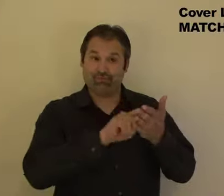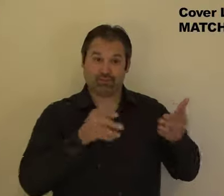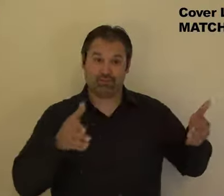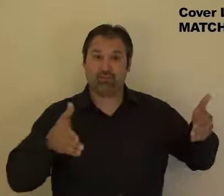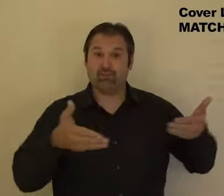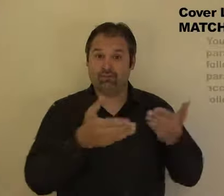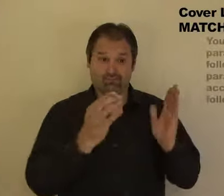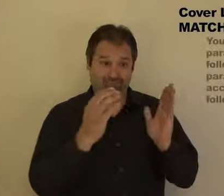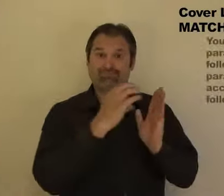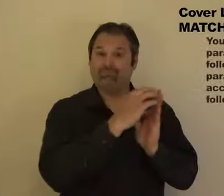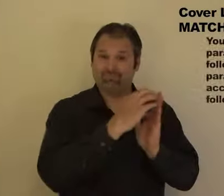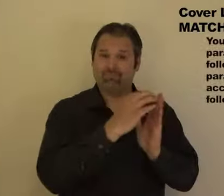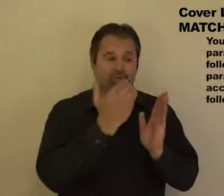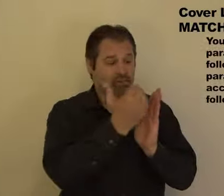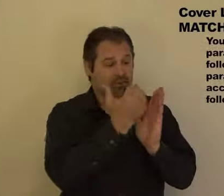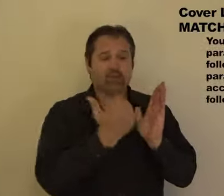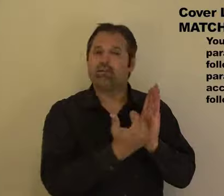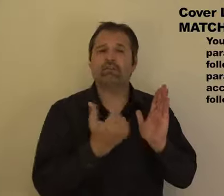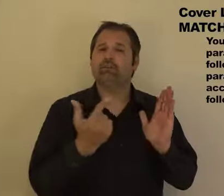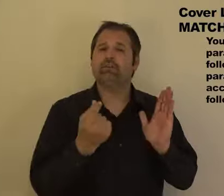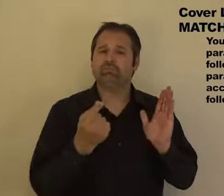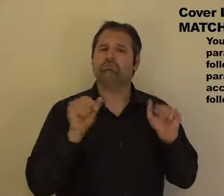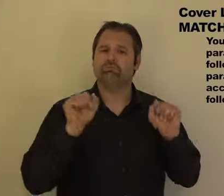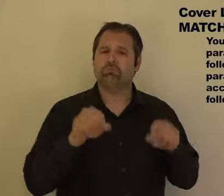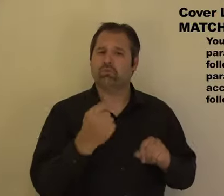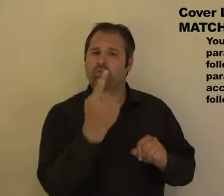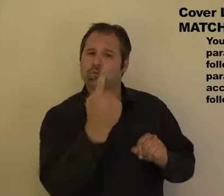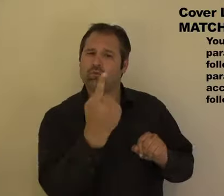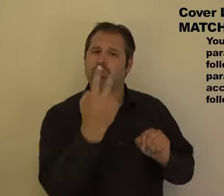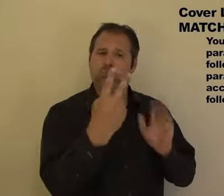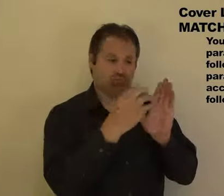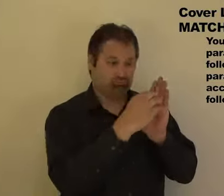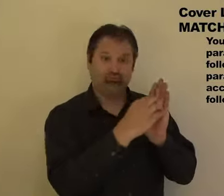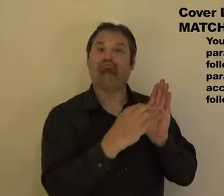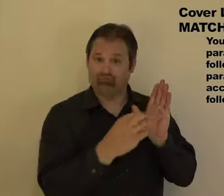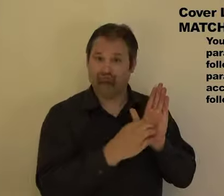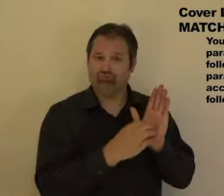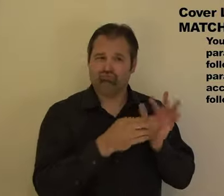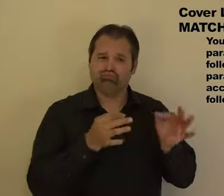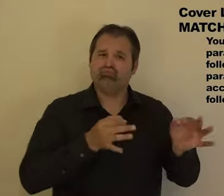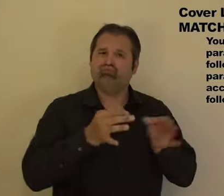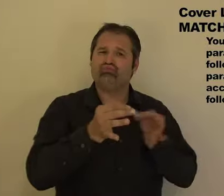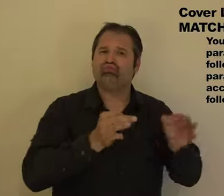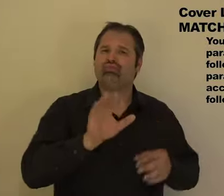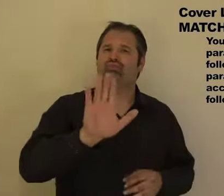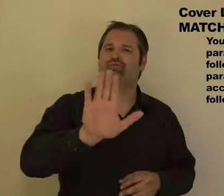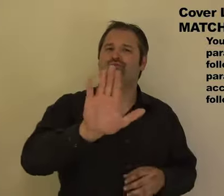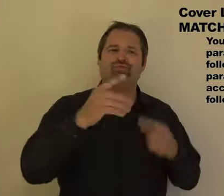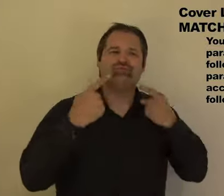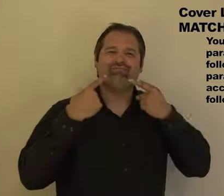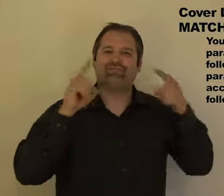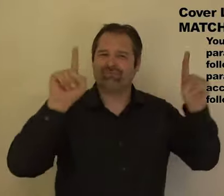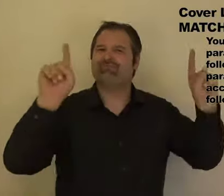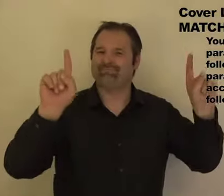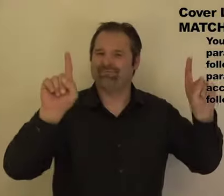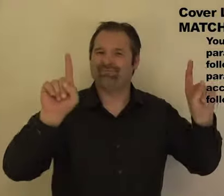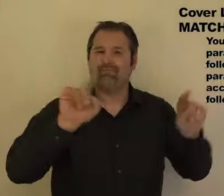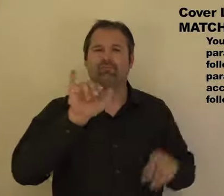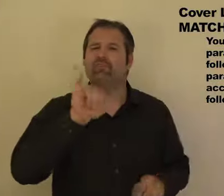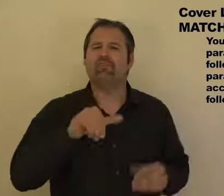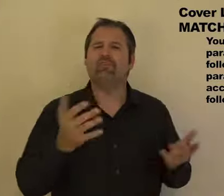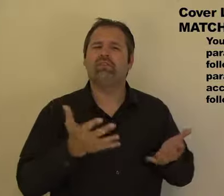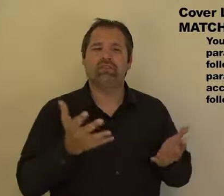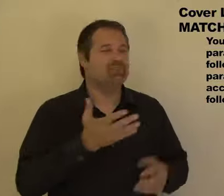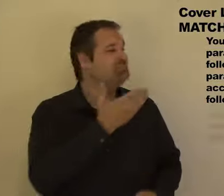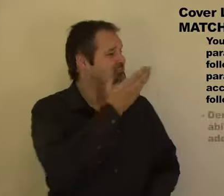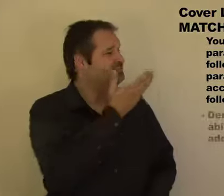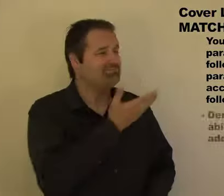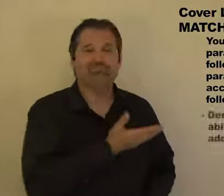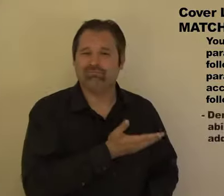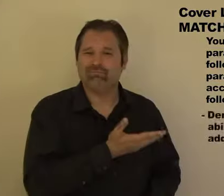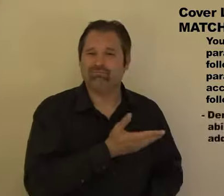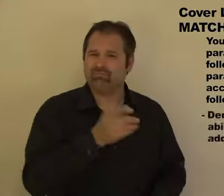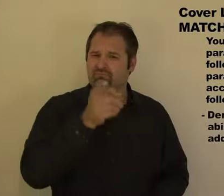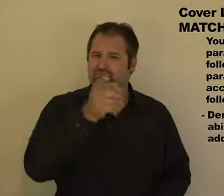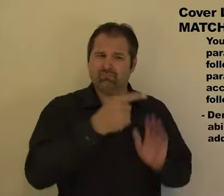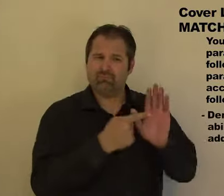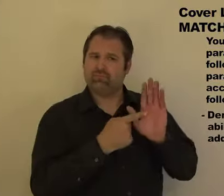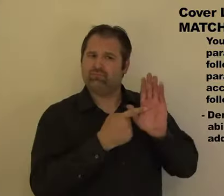the following: demonstrate your ability to be value-adding, what value will you add to